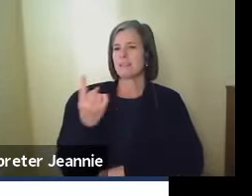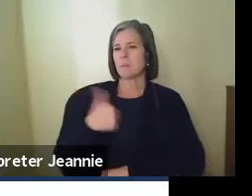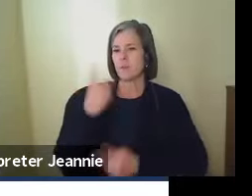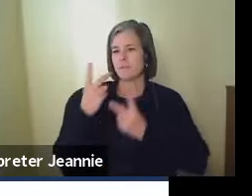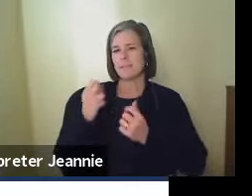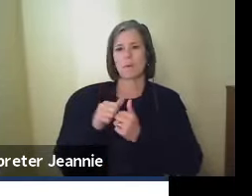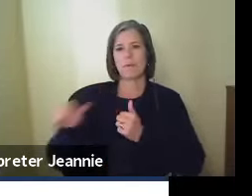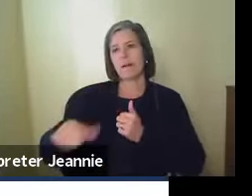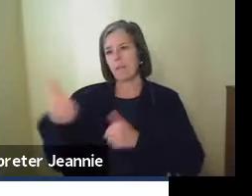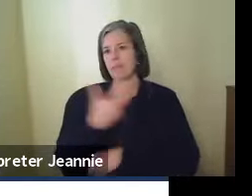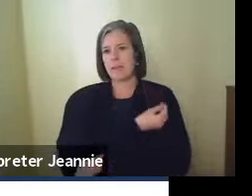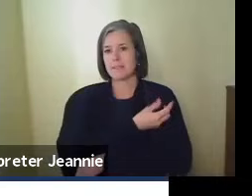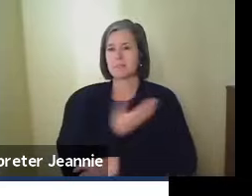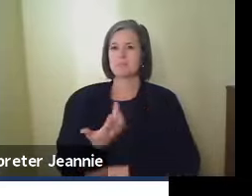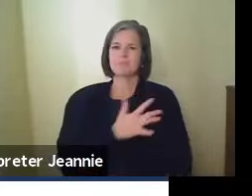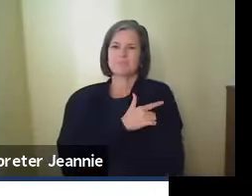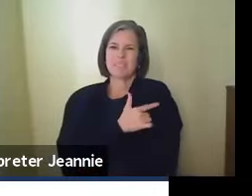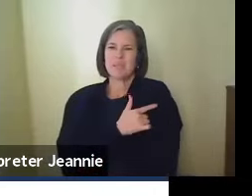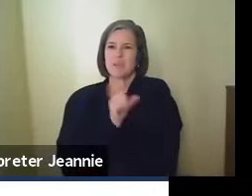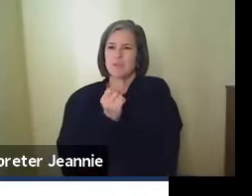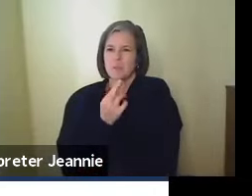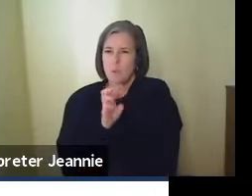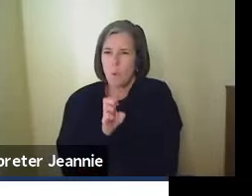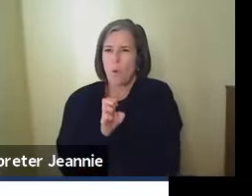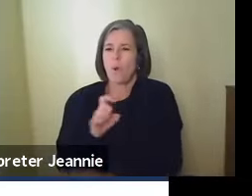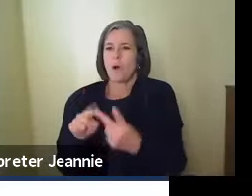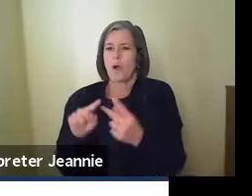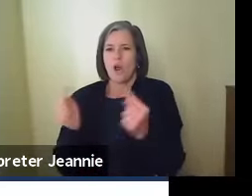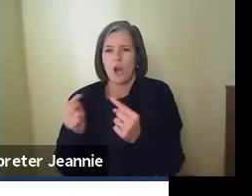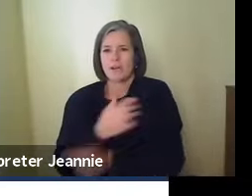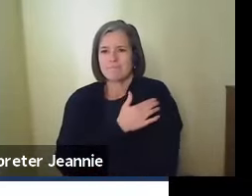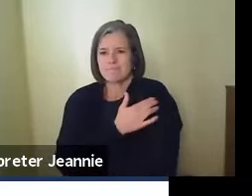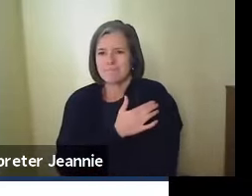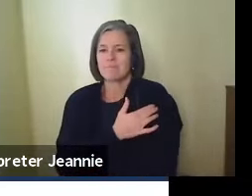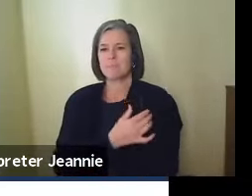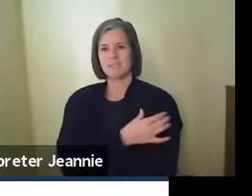is tenderness or pain at the injection site. It's injected in your deltoid in your arm